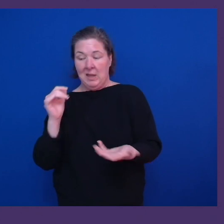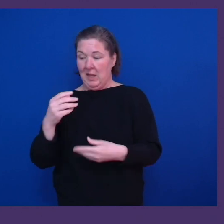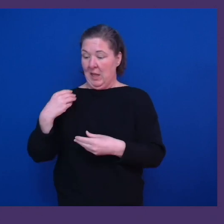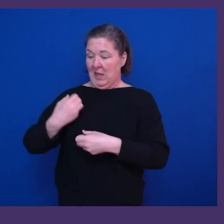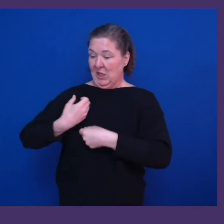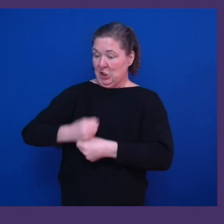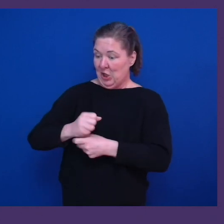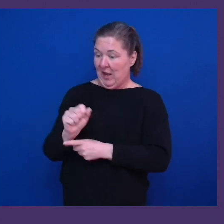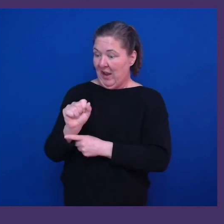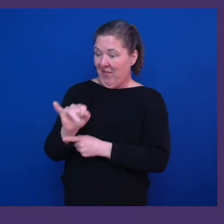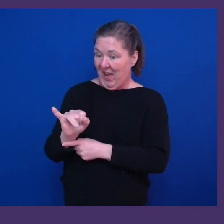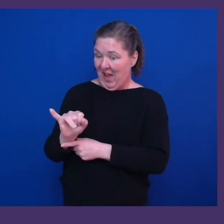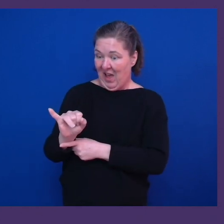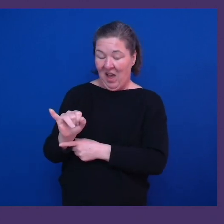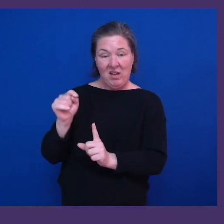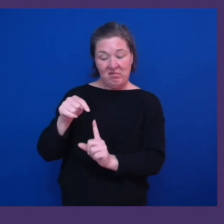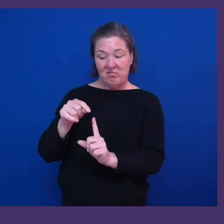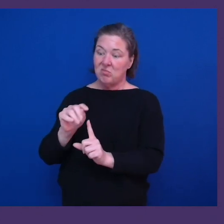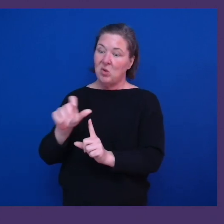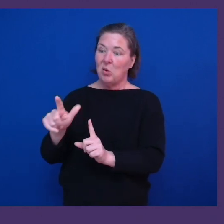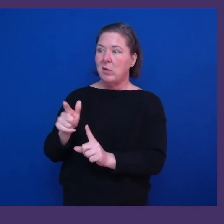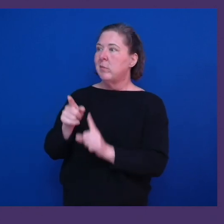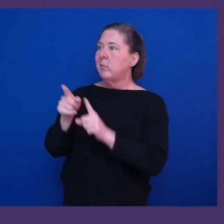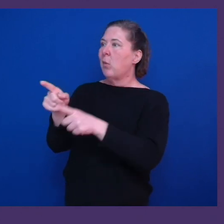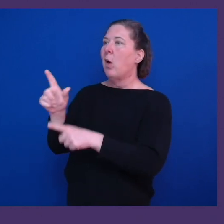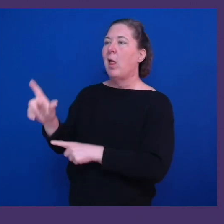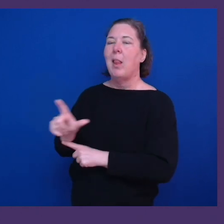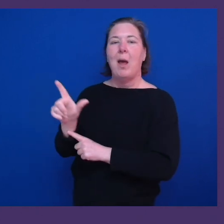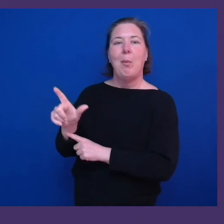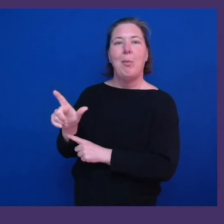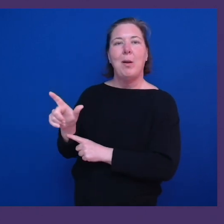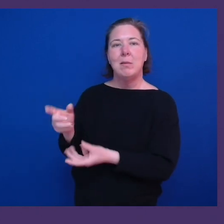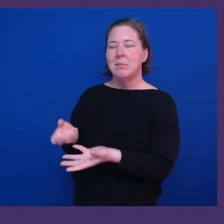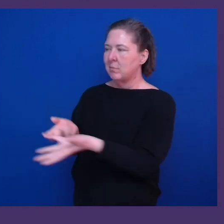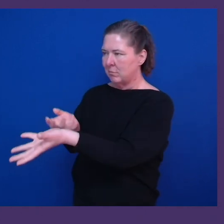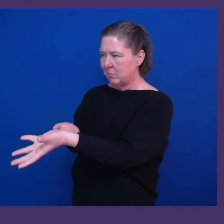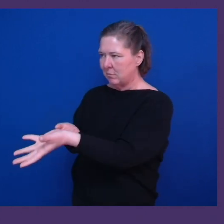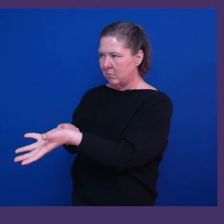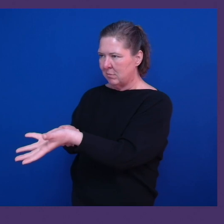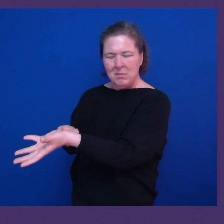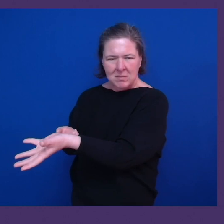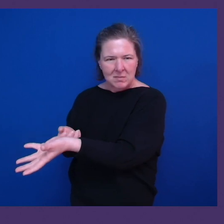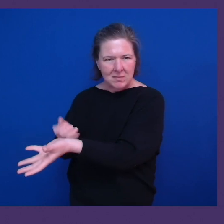a library, sometimes there's kind of like my closet where if you haven't gone into it for a while, there's a lot